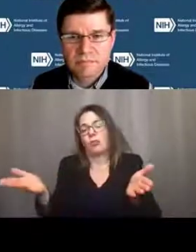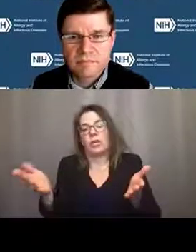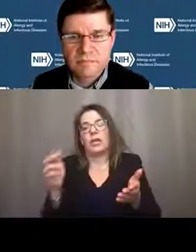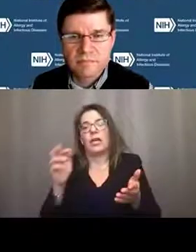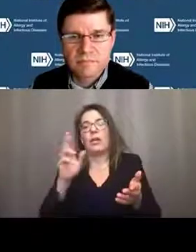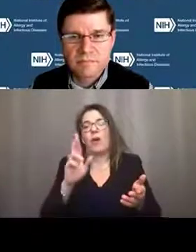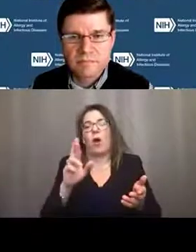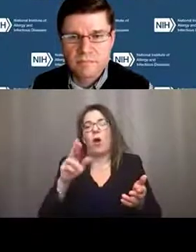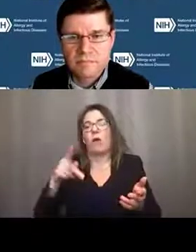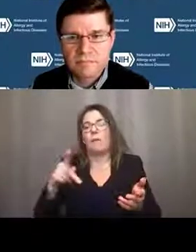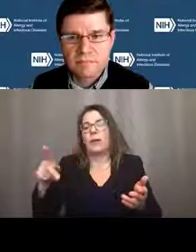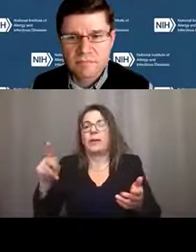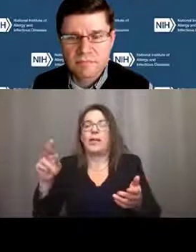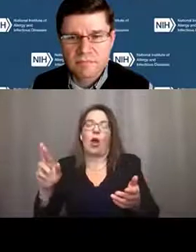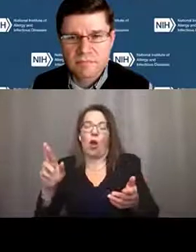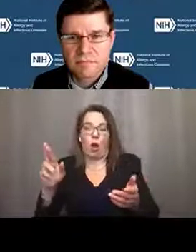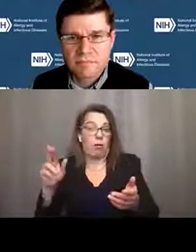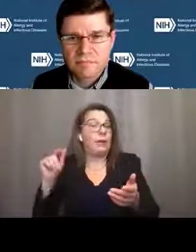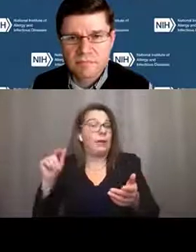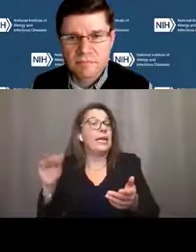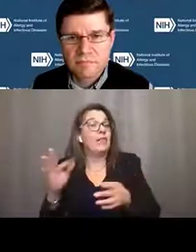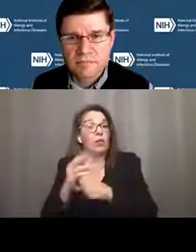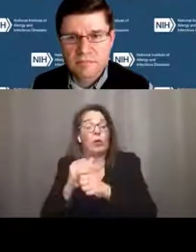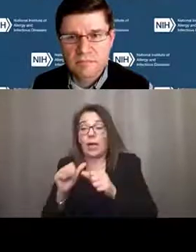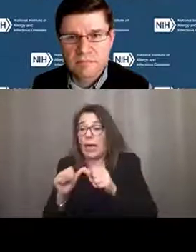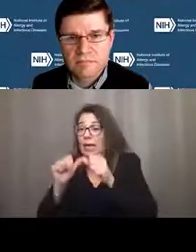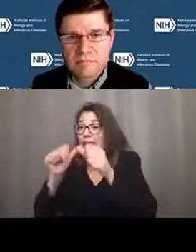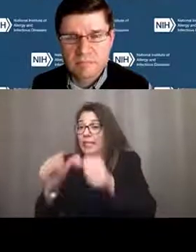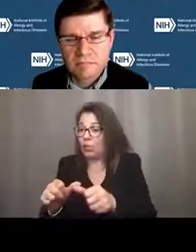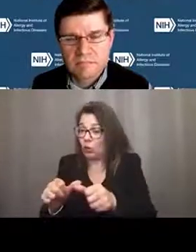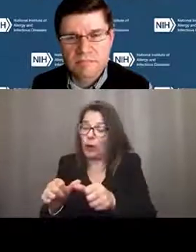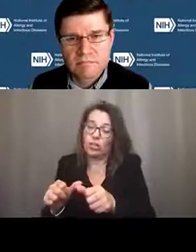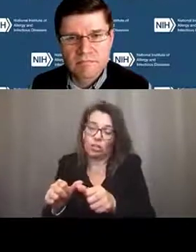but if you've received continuation funding it's sometimes in the form of an Interim-RPPR.